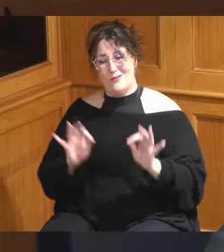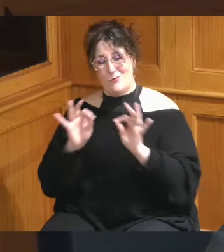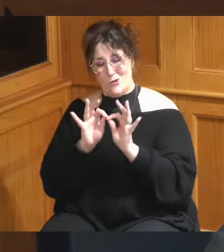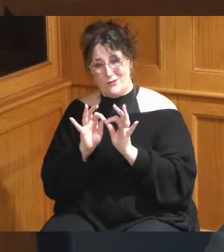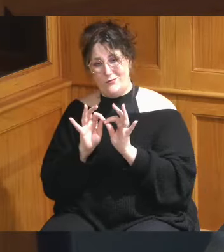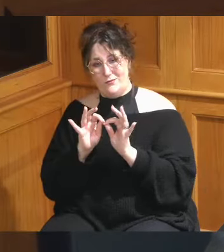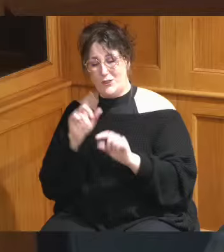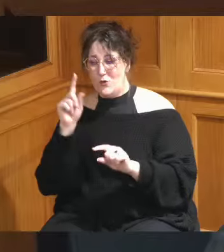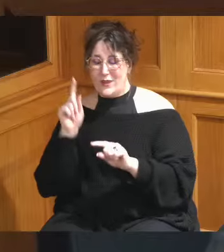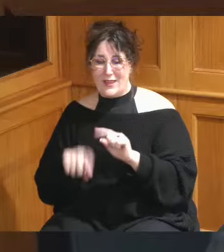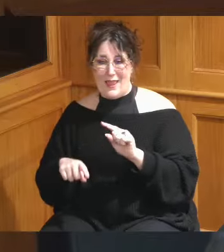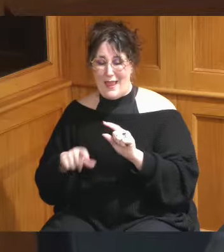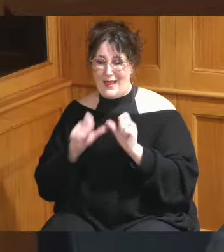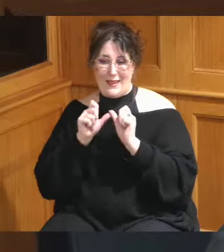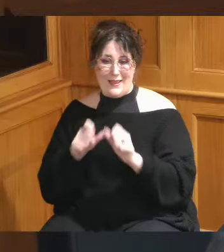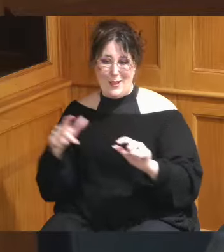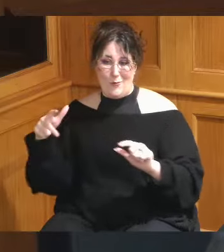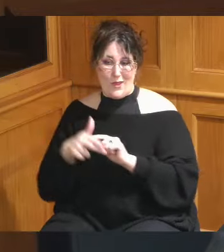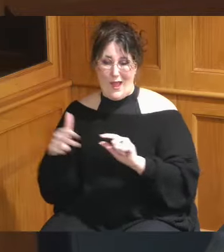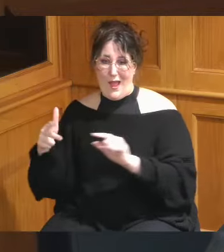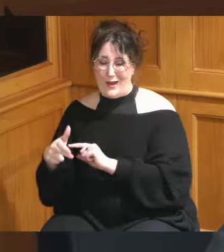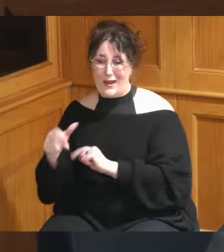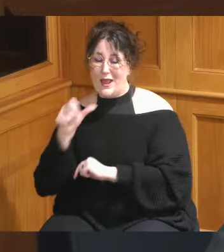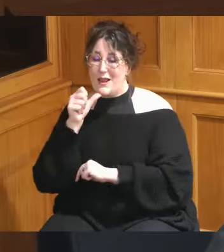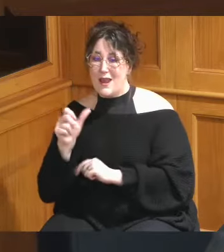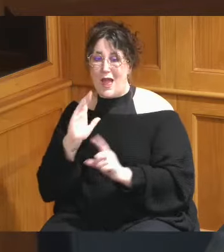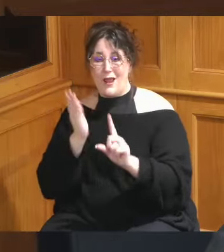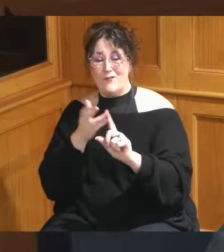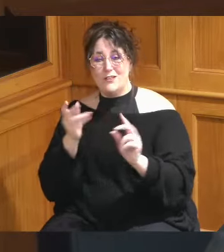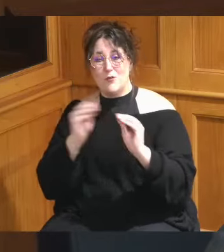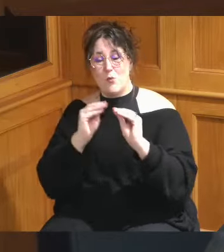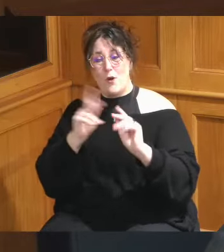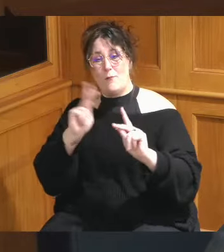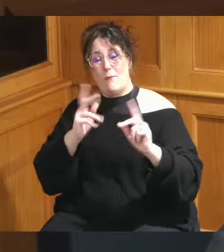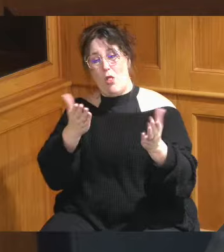we can't keep cutting and we ain't bringing no we ain't bringing nothing forward to bring no money